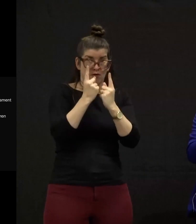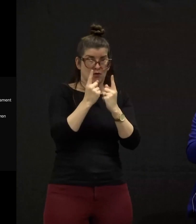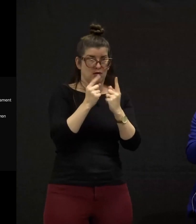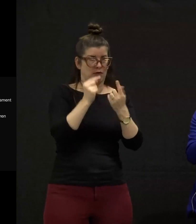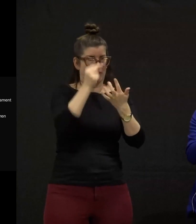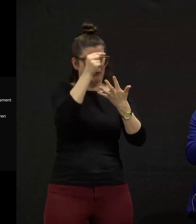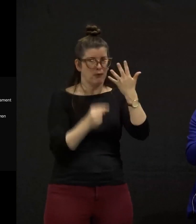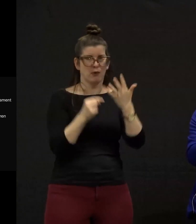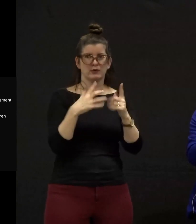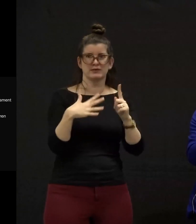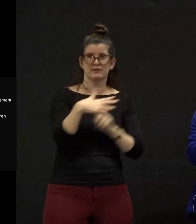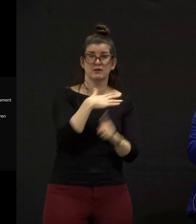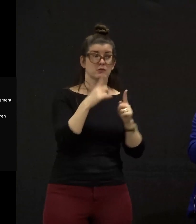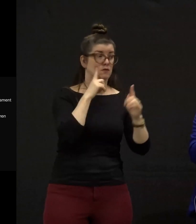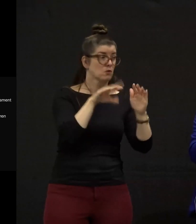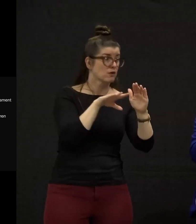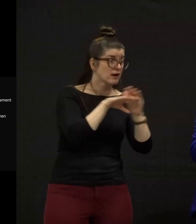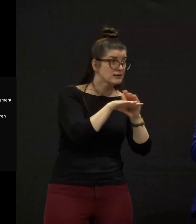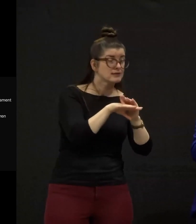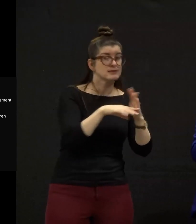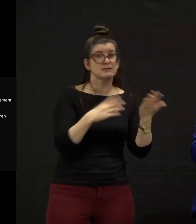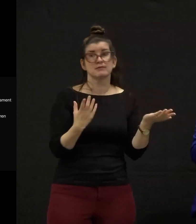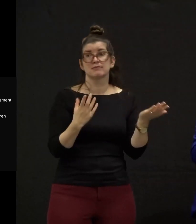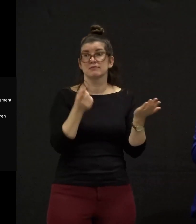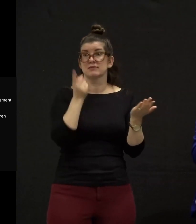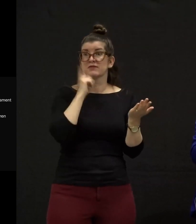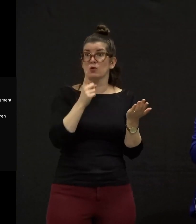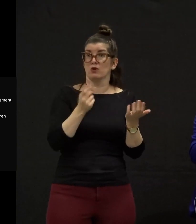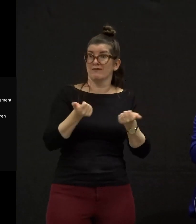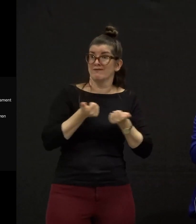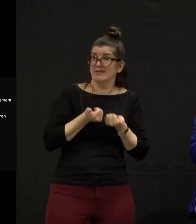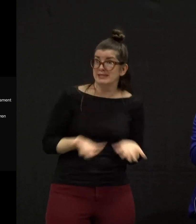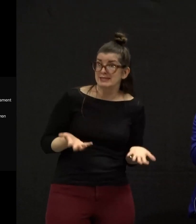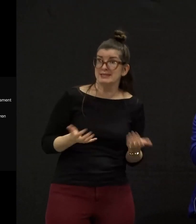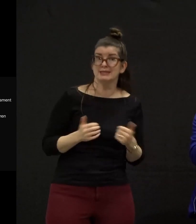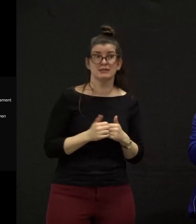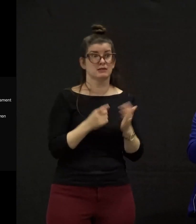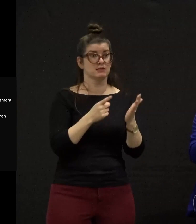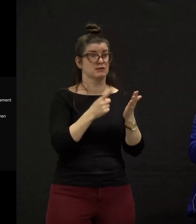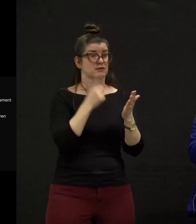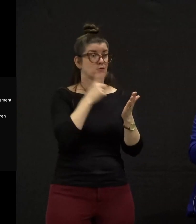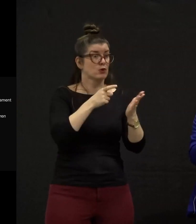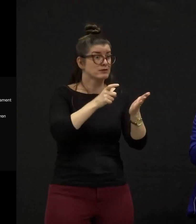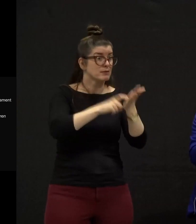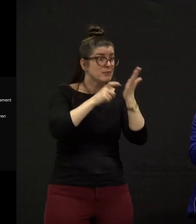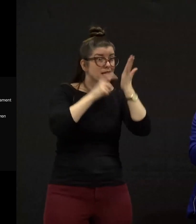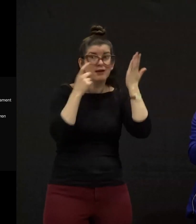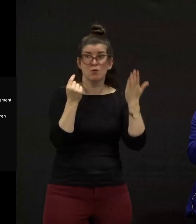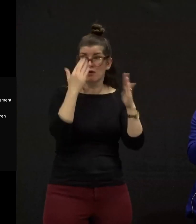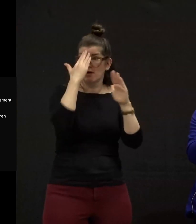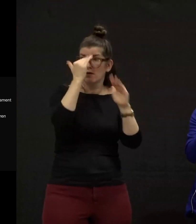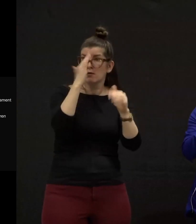as far as access, as far as fatigue, as far as demand, as far as expectation in the environment.